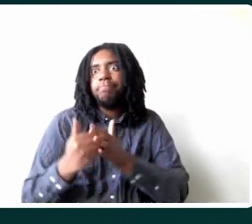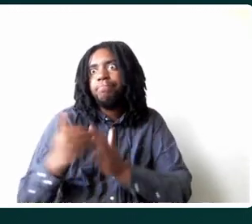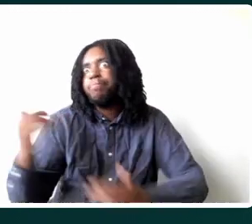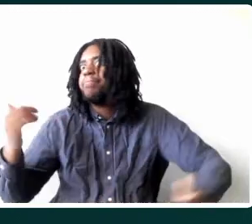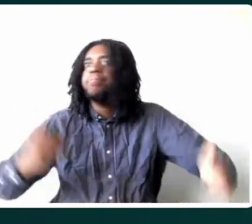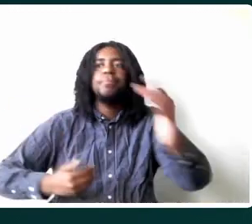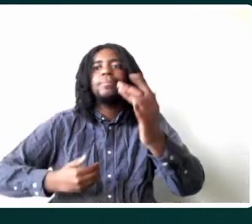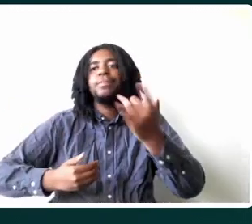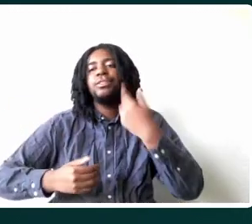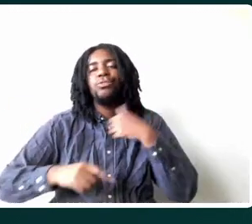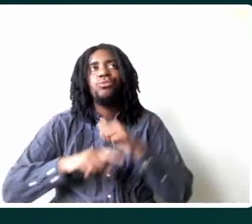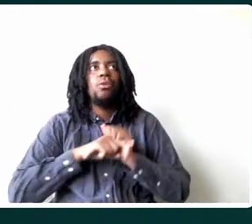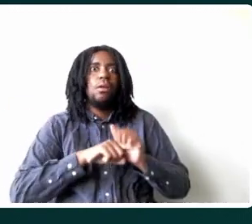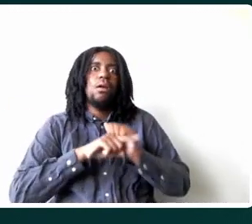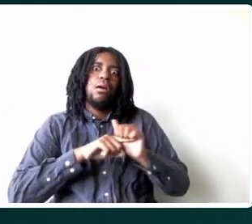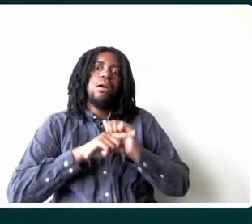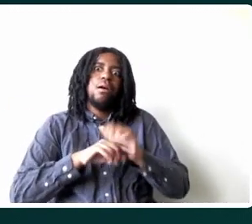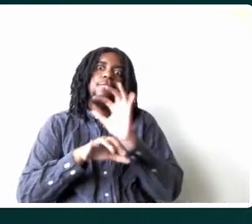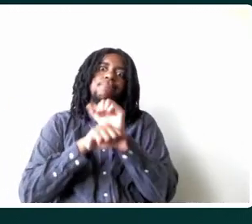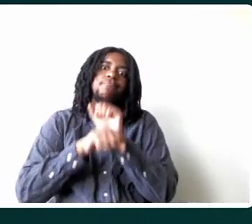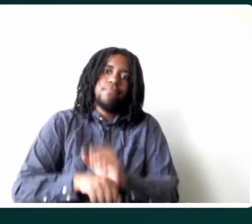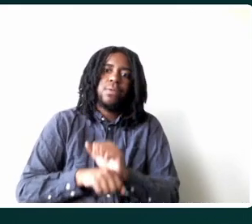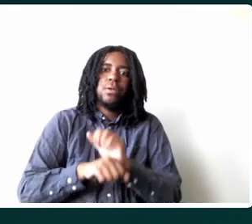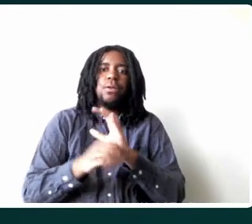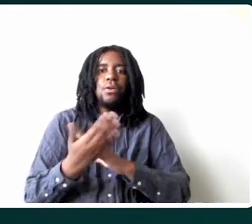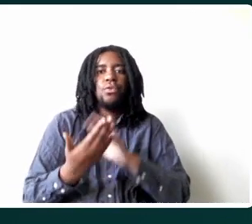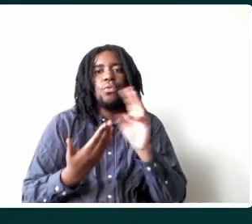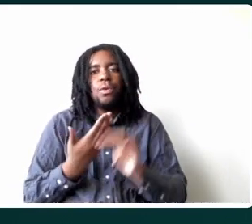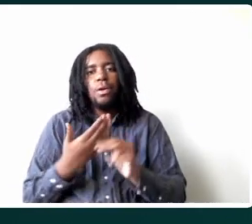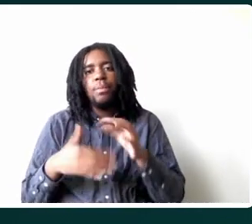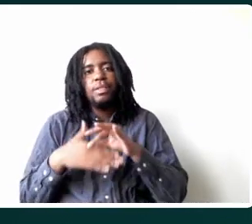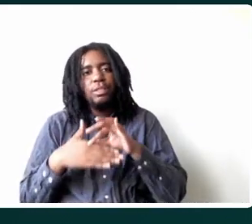we get about particular curricular materials or different kinds of policies. This was really like